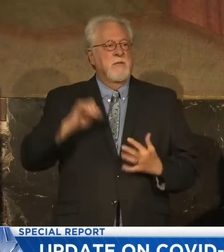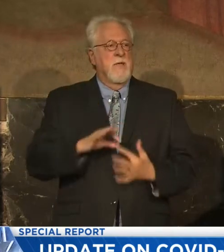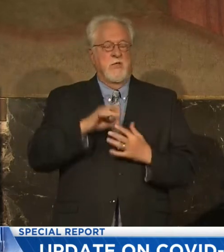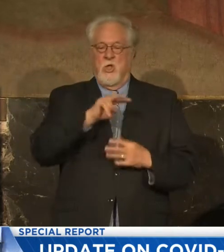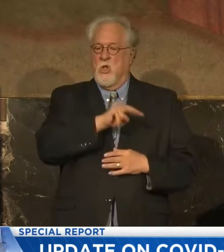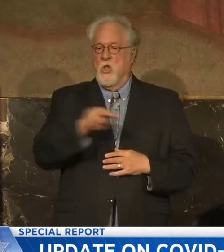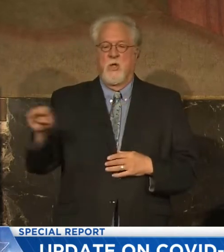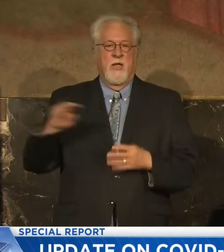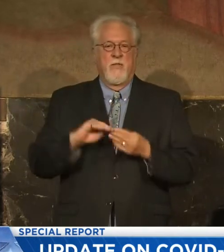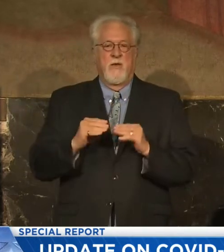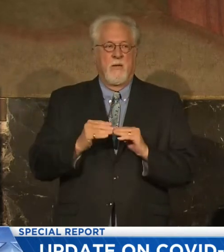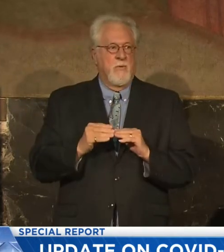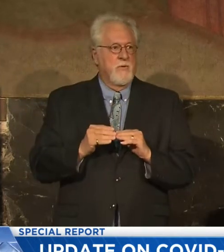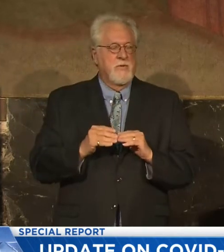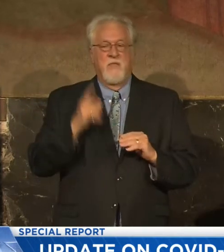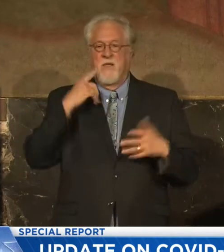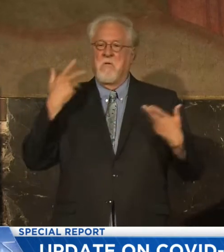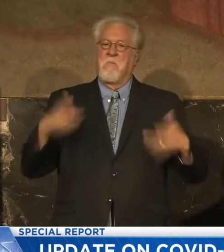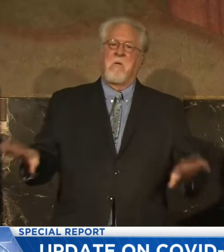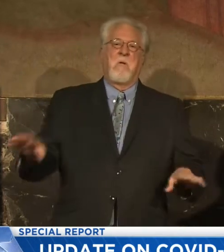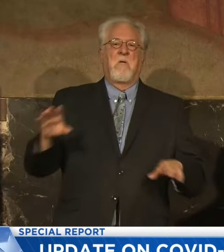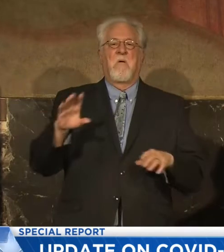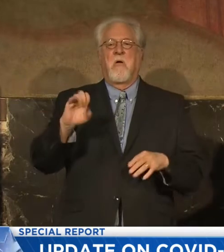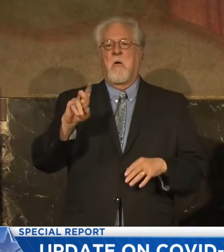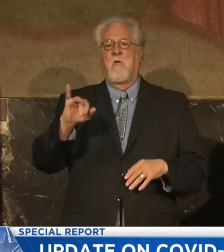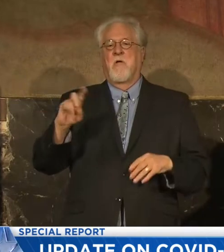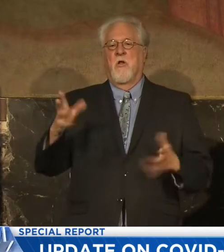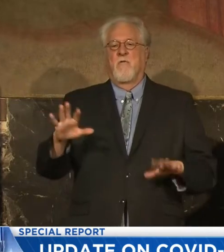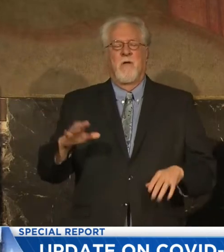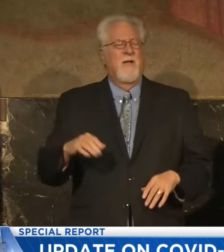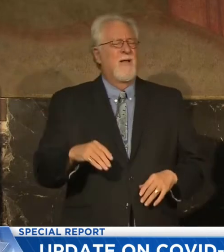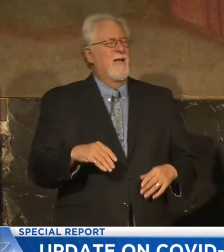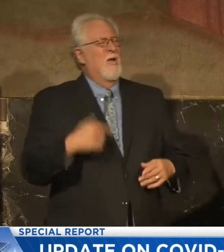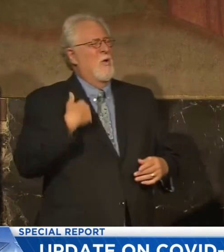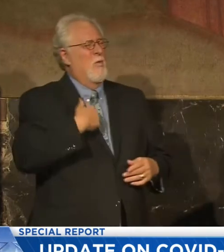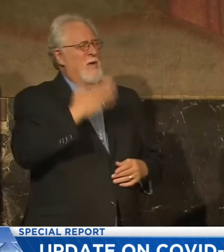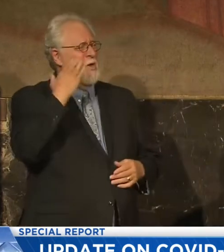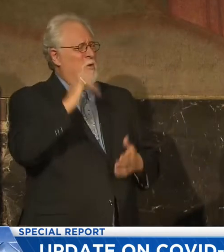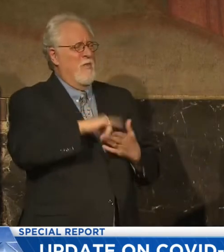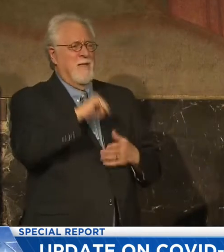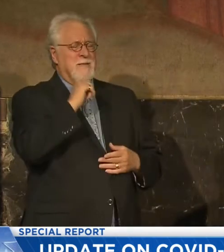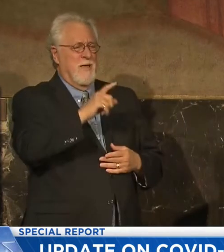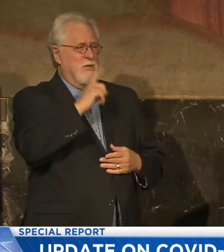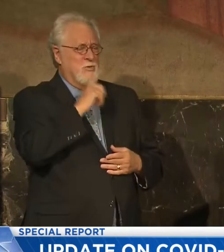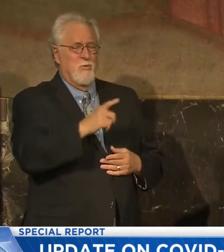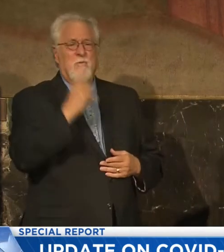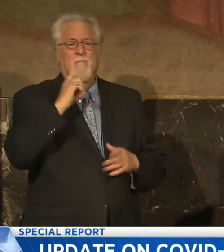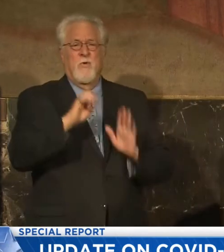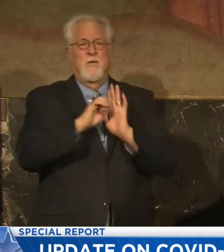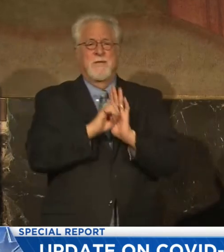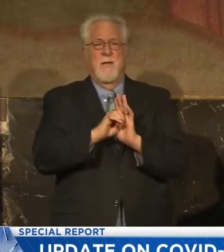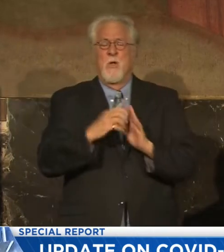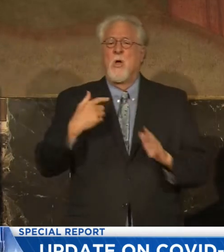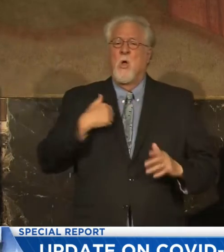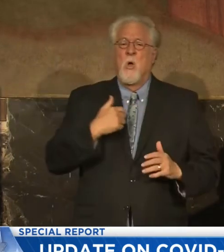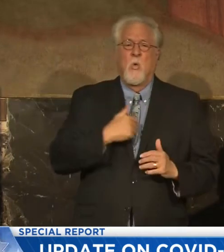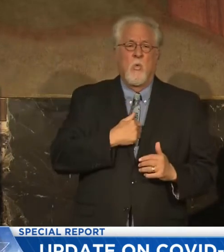SAY IT AIN'T SO. WHAT IS YOUR CONCERN THERE? AND ESPECIALLY LOOKING AT THE NUMBERS.